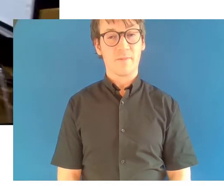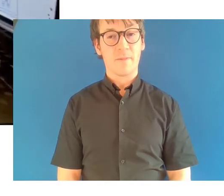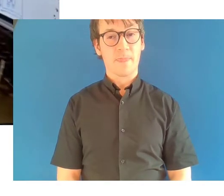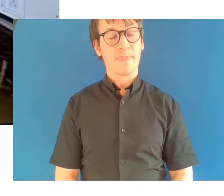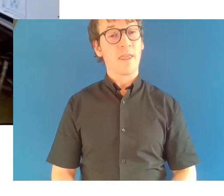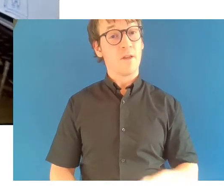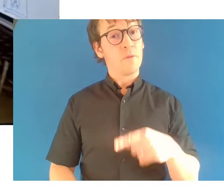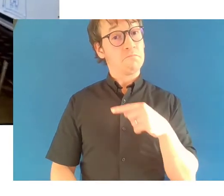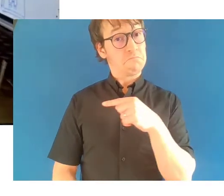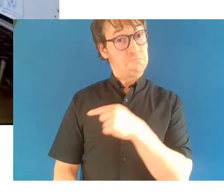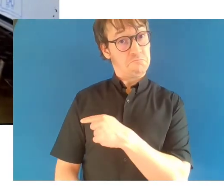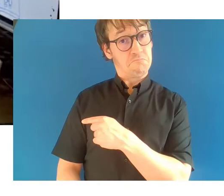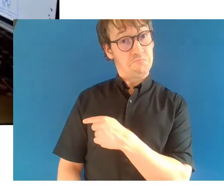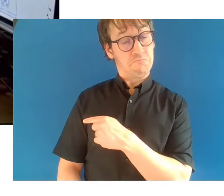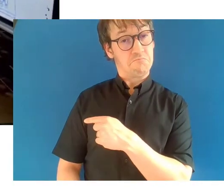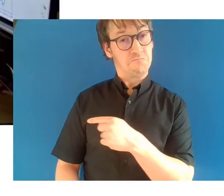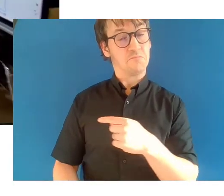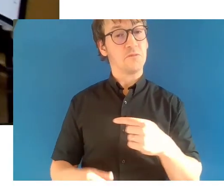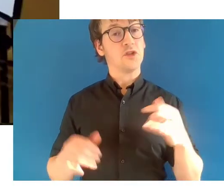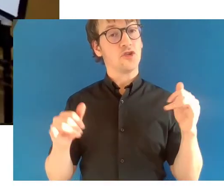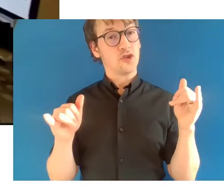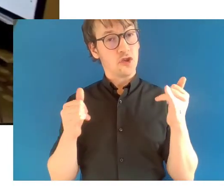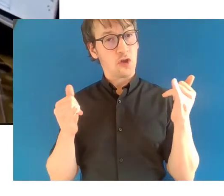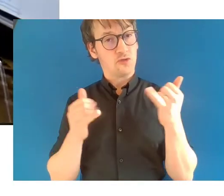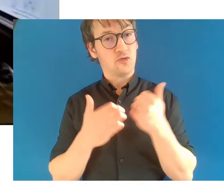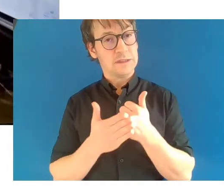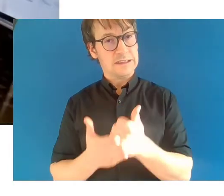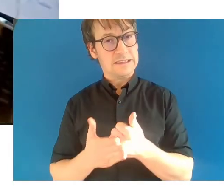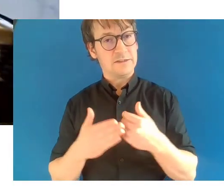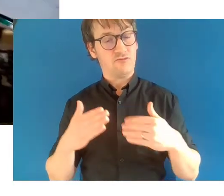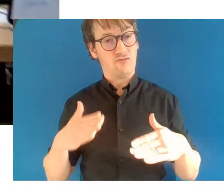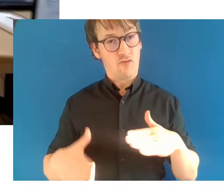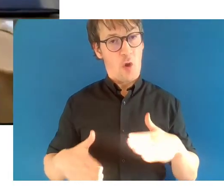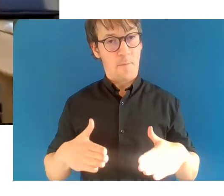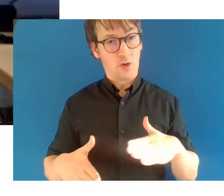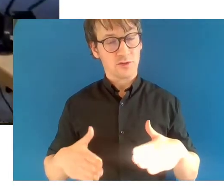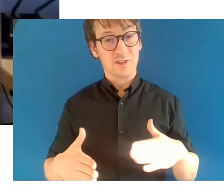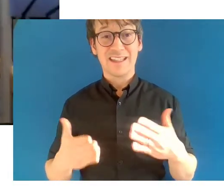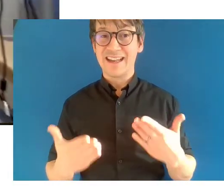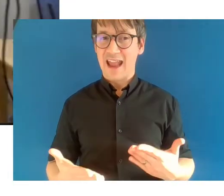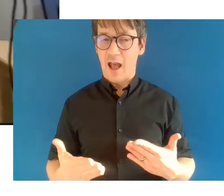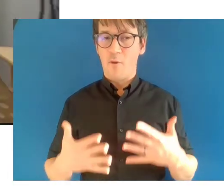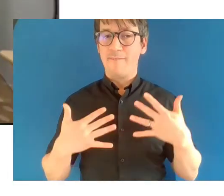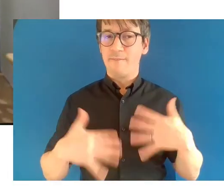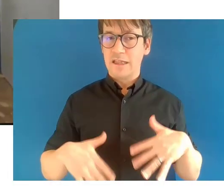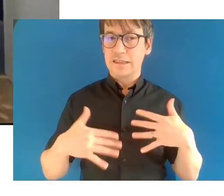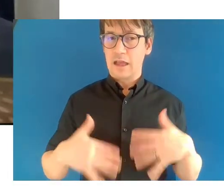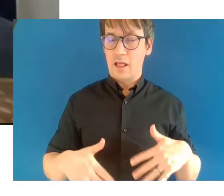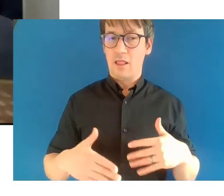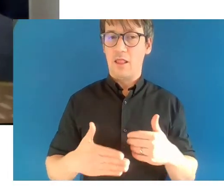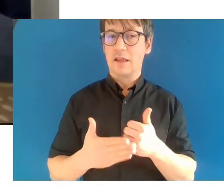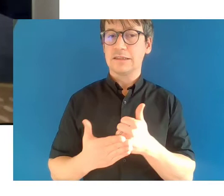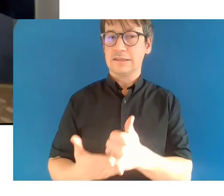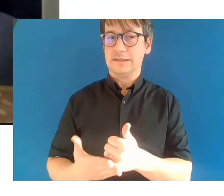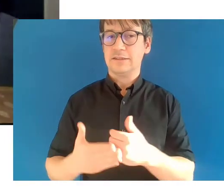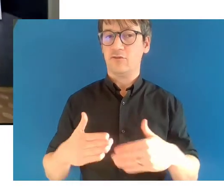Now we've seen a socially assistive robot. Let's see some physically assistive robots.